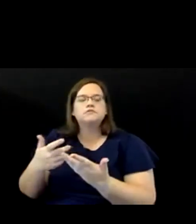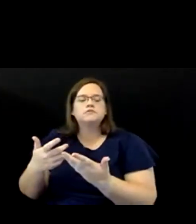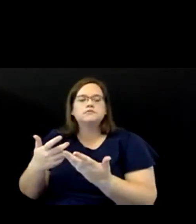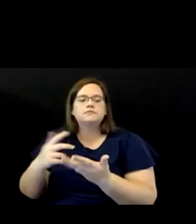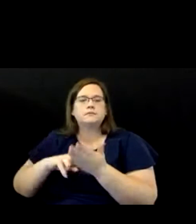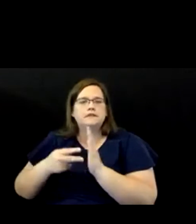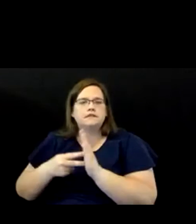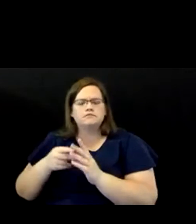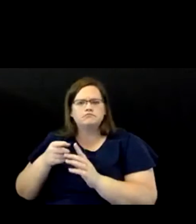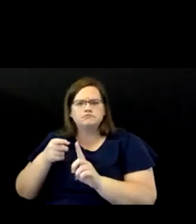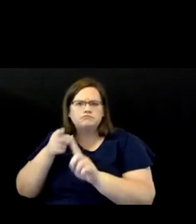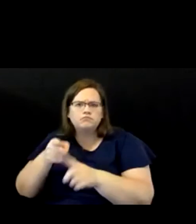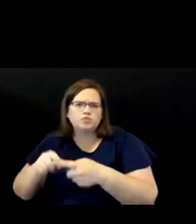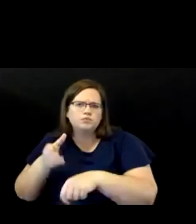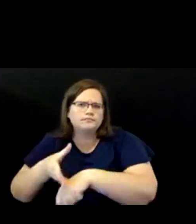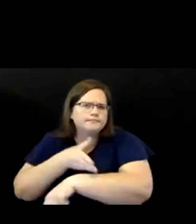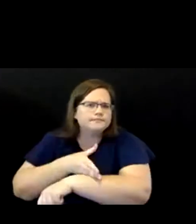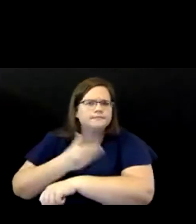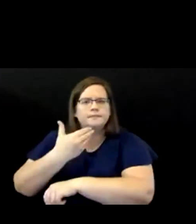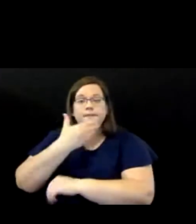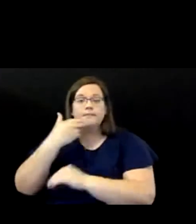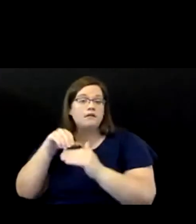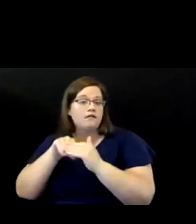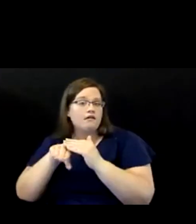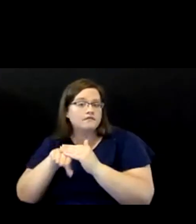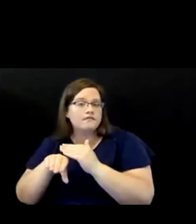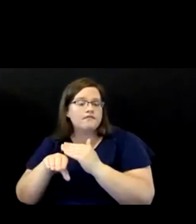? What is the thing I need better access to as far as increasing my